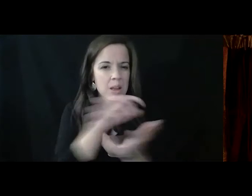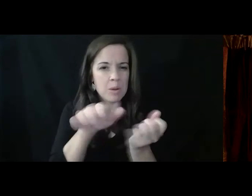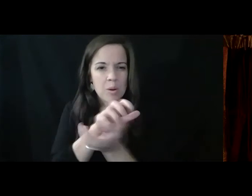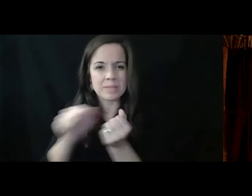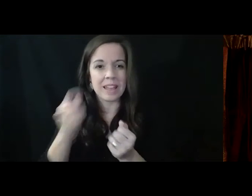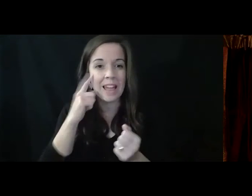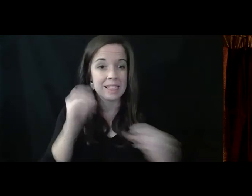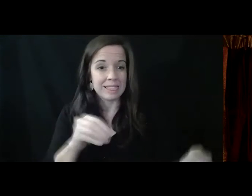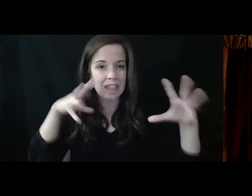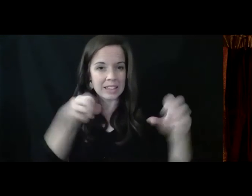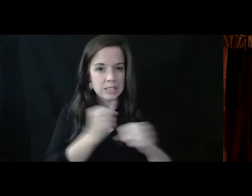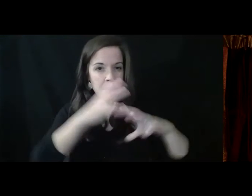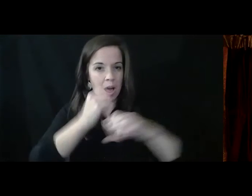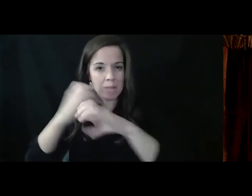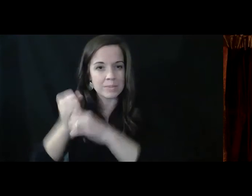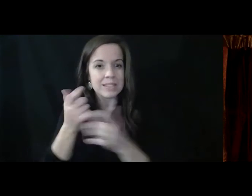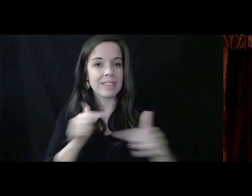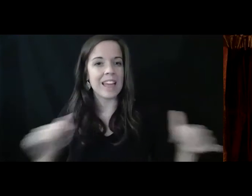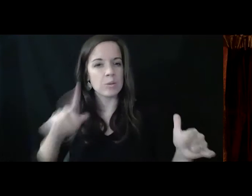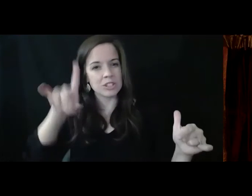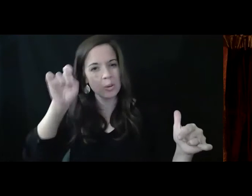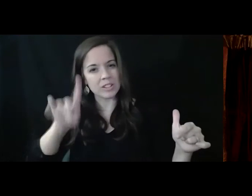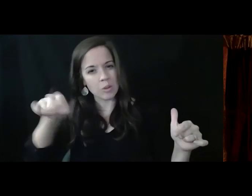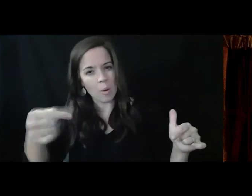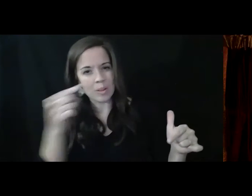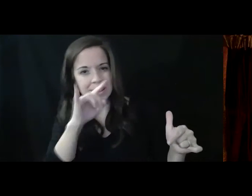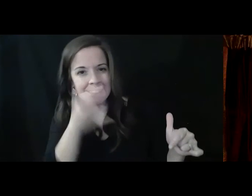language in question thinks it's Billy the Kid // the language in question is shooting up the